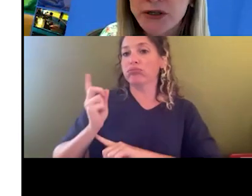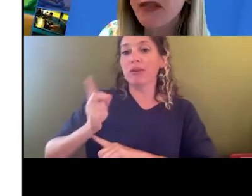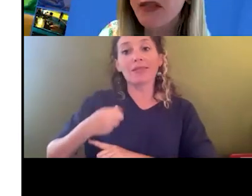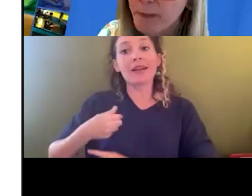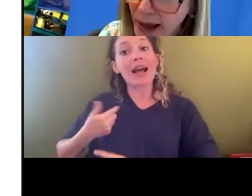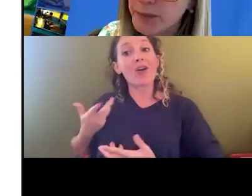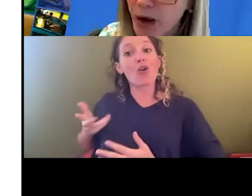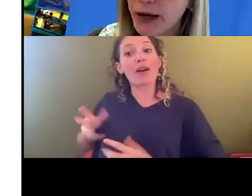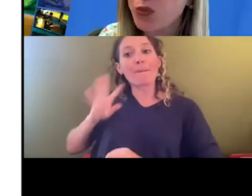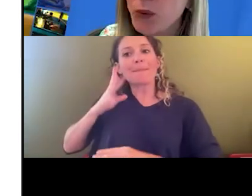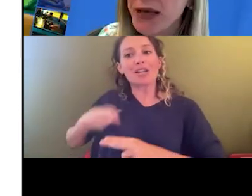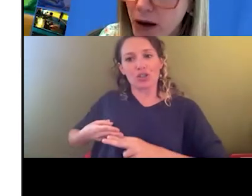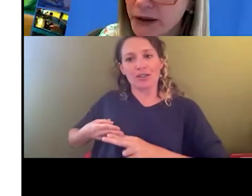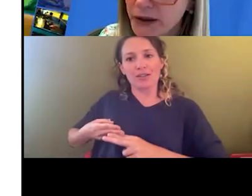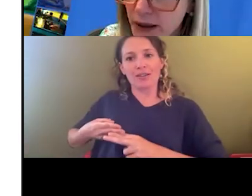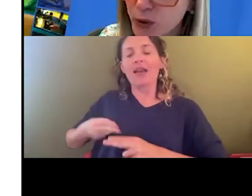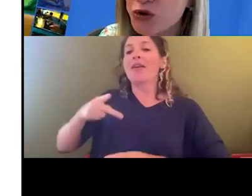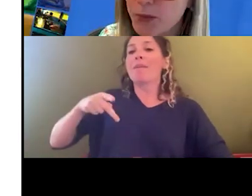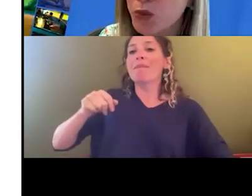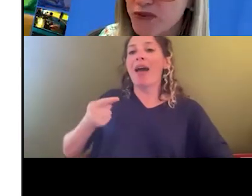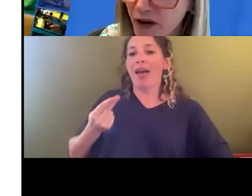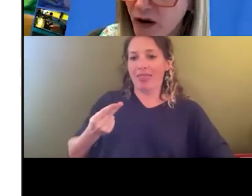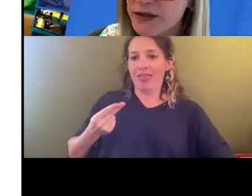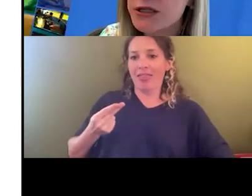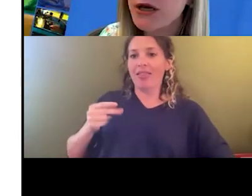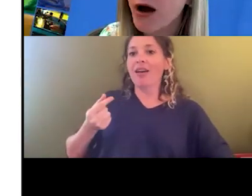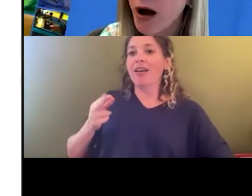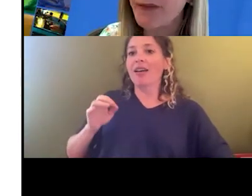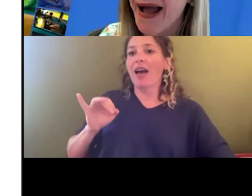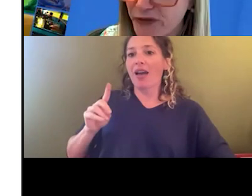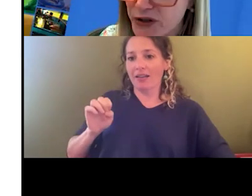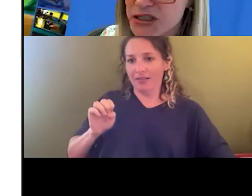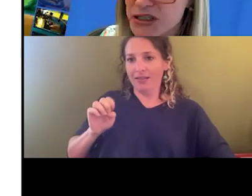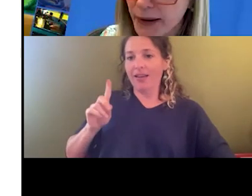the PAPP Guide will be unable to be revised at this time.